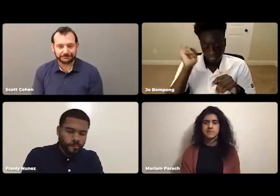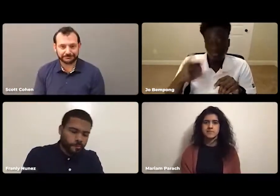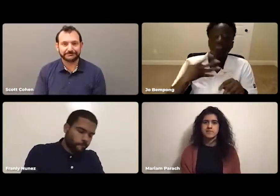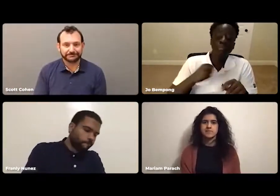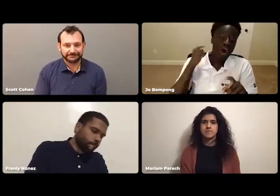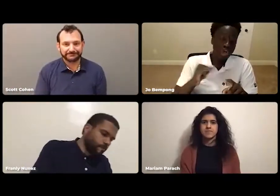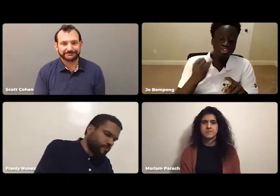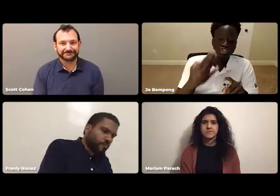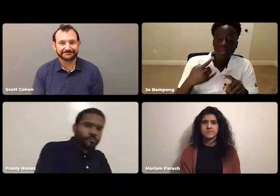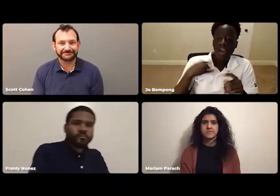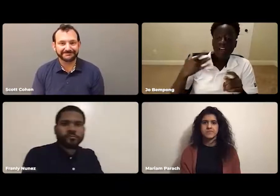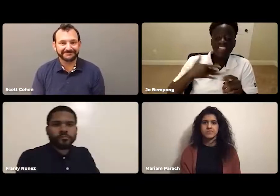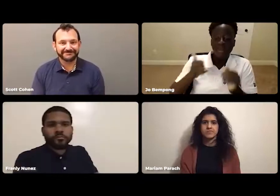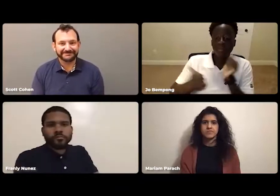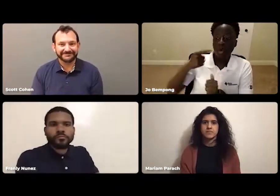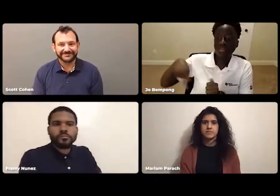White collar is more administration. Okay.